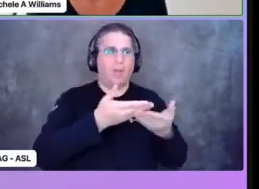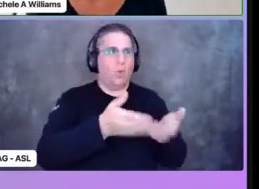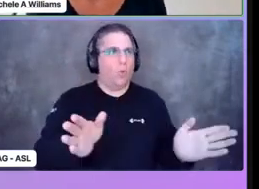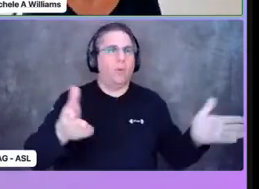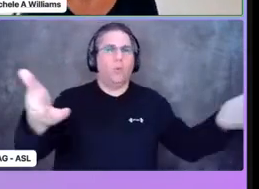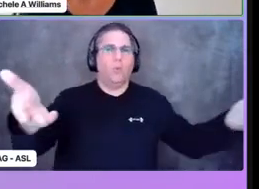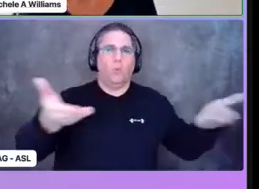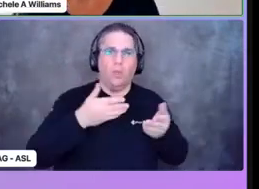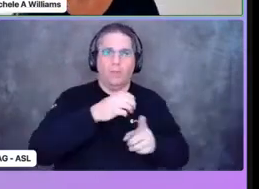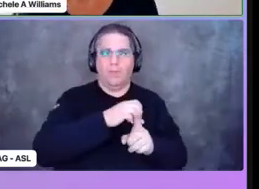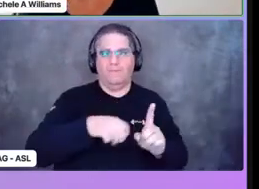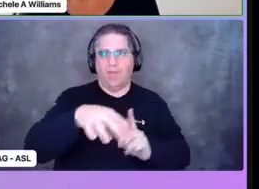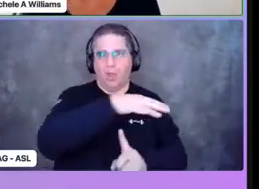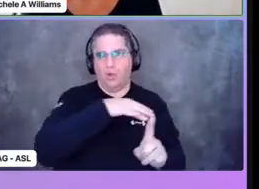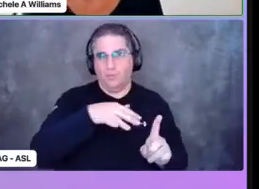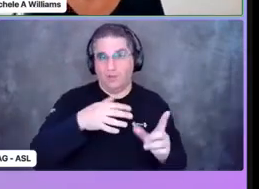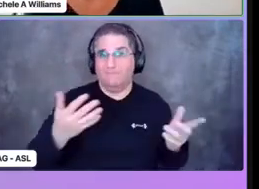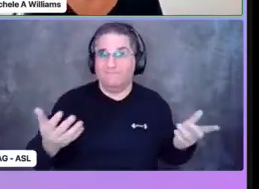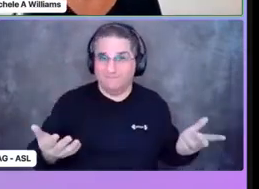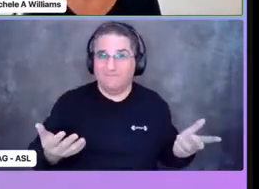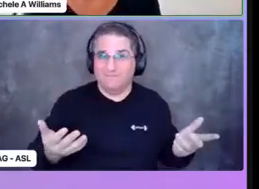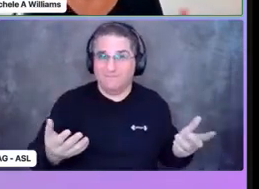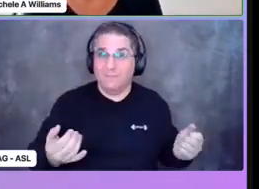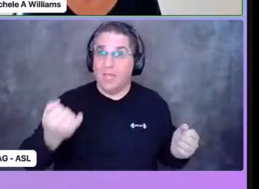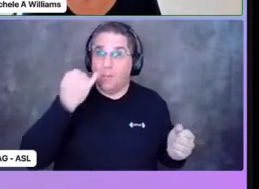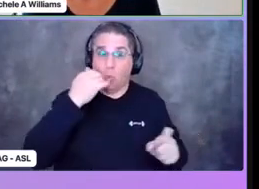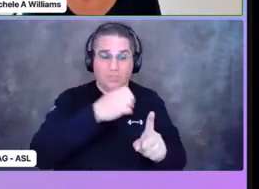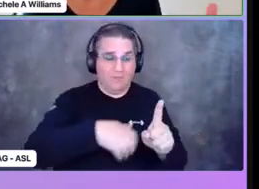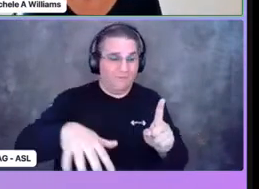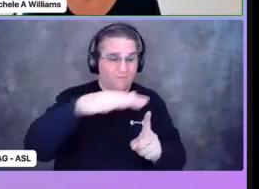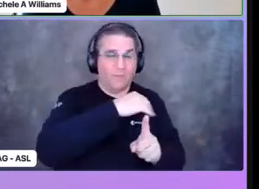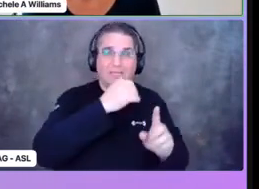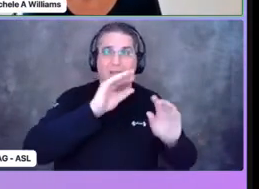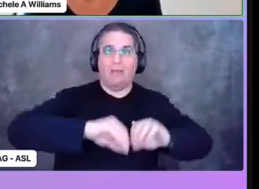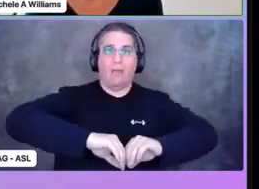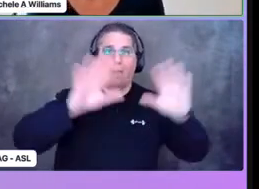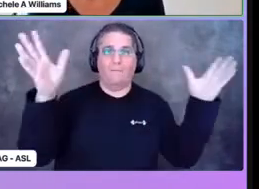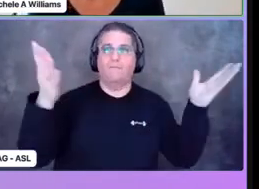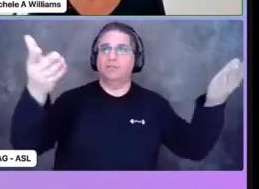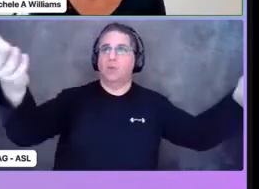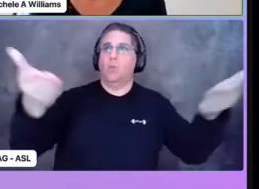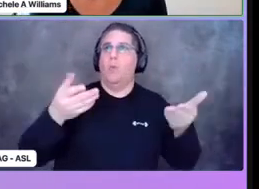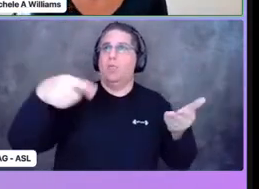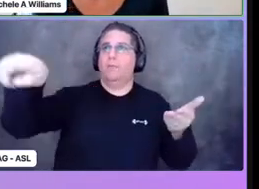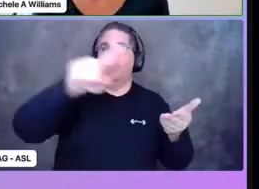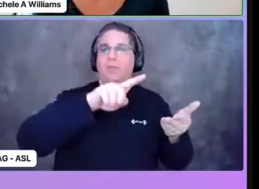period, amen to all of that. Because what happens is people will say well we don't have disabled people in our space, because you haven't created the environment welcoming for